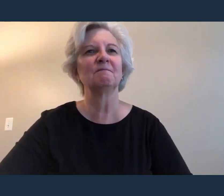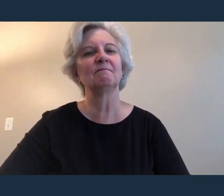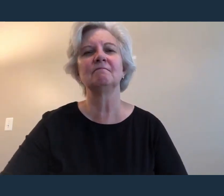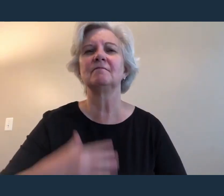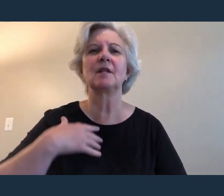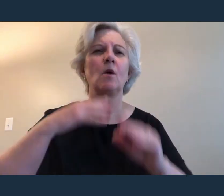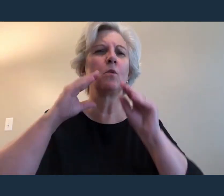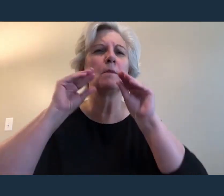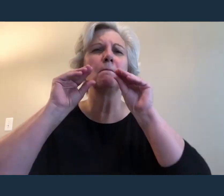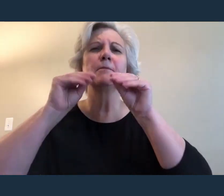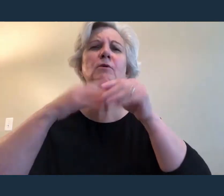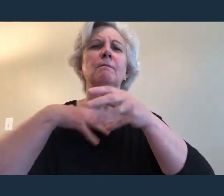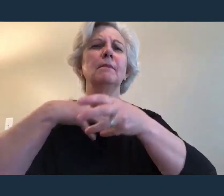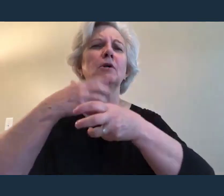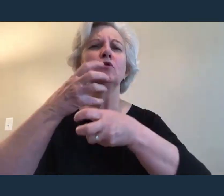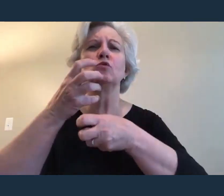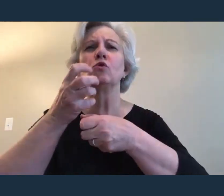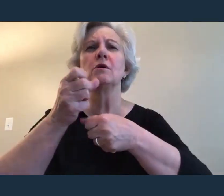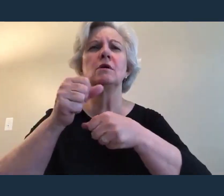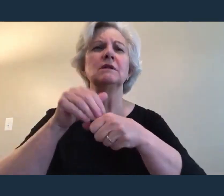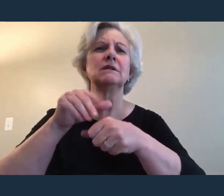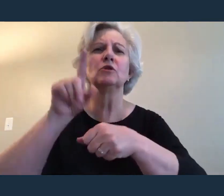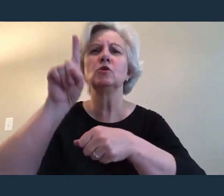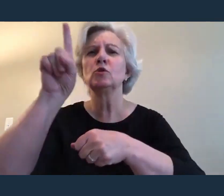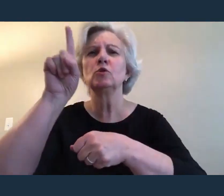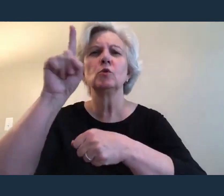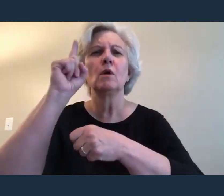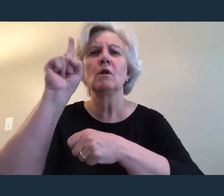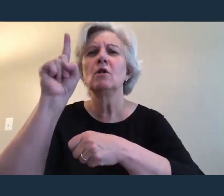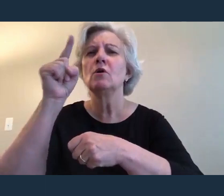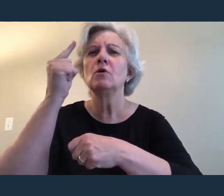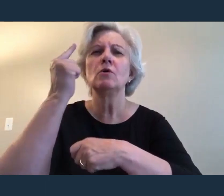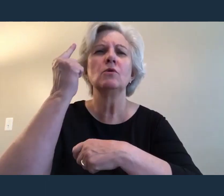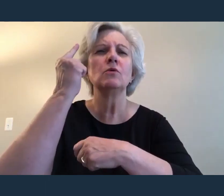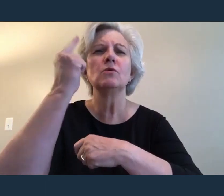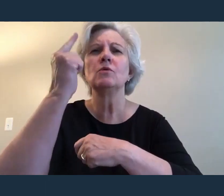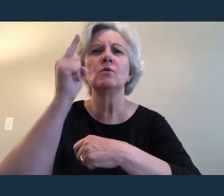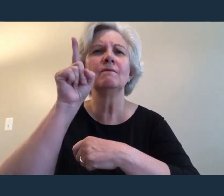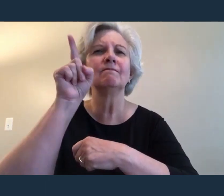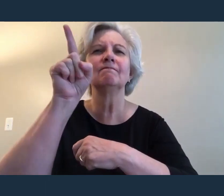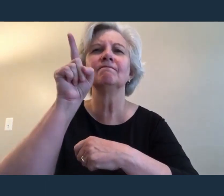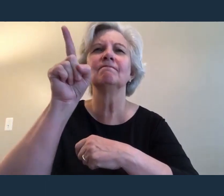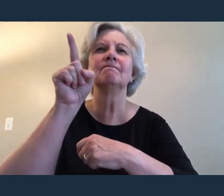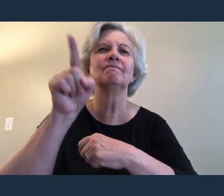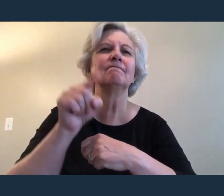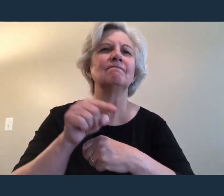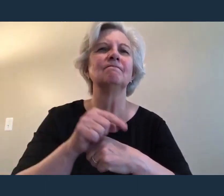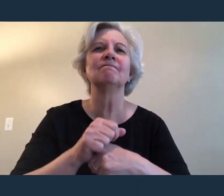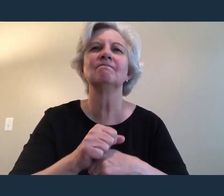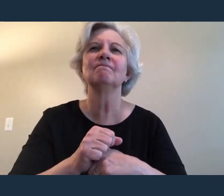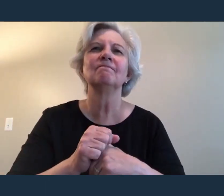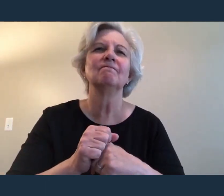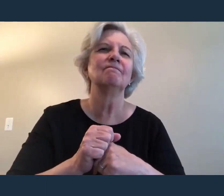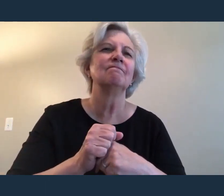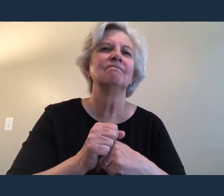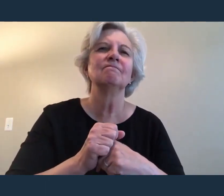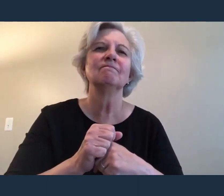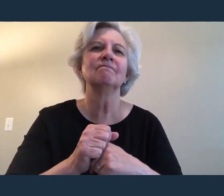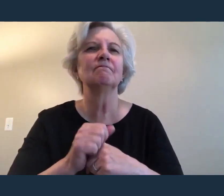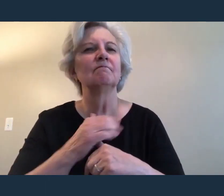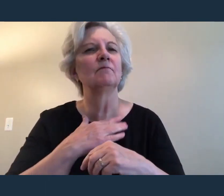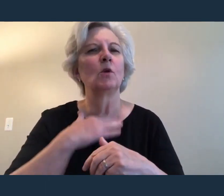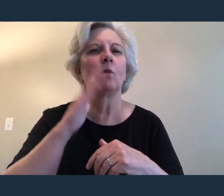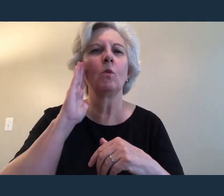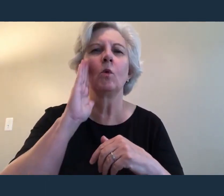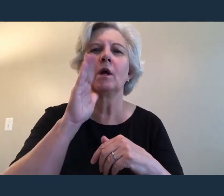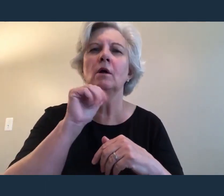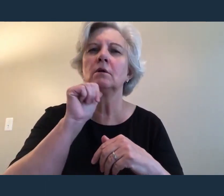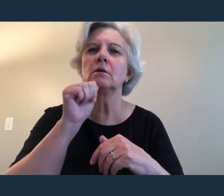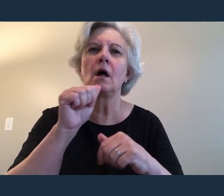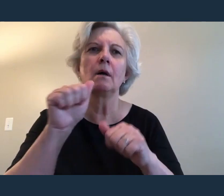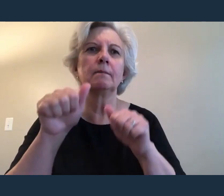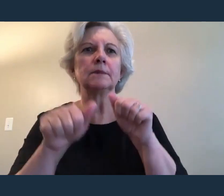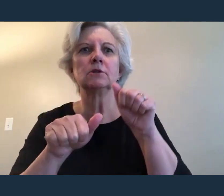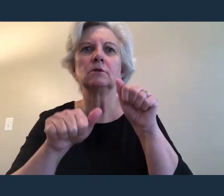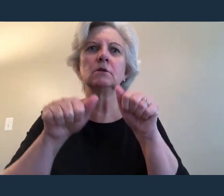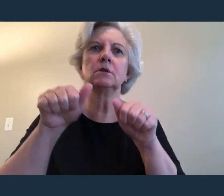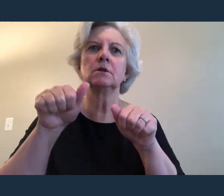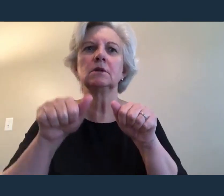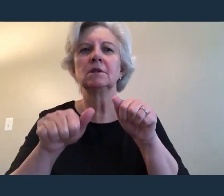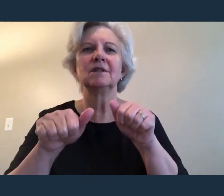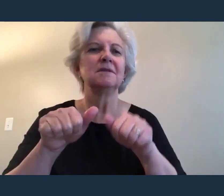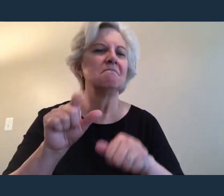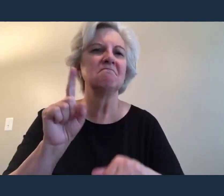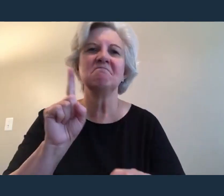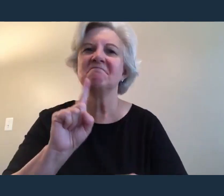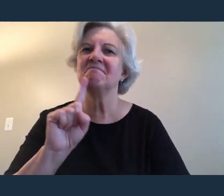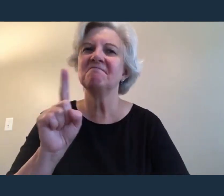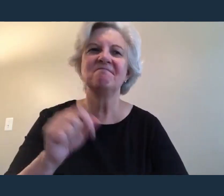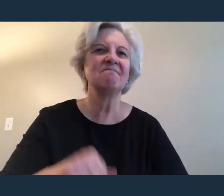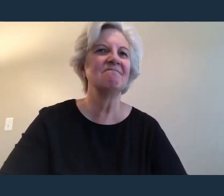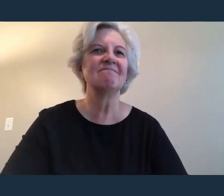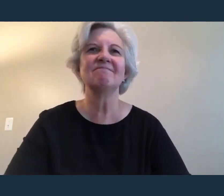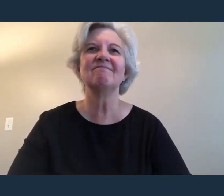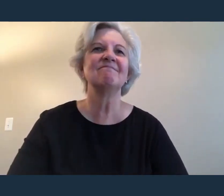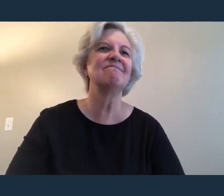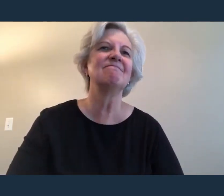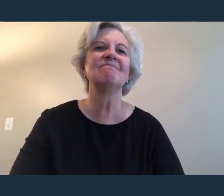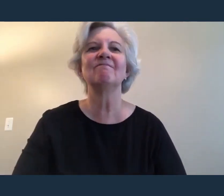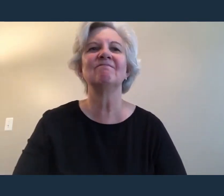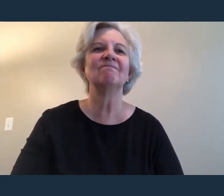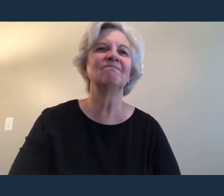I will put my trust in You alone And I will not be shaken